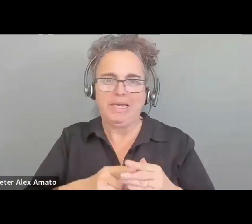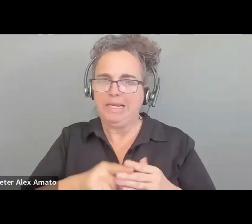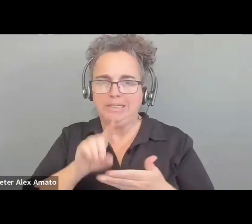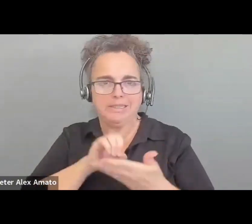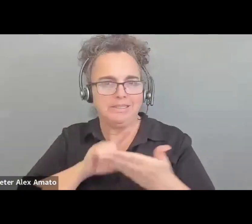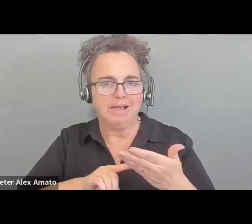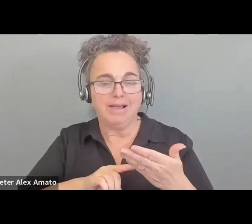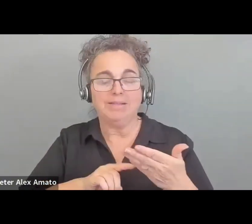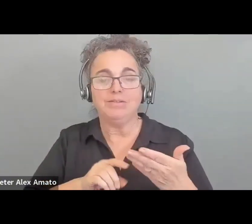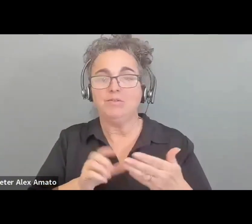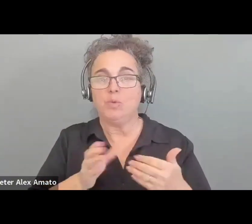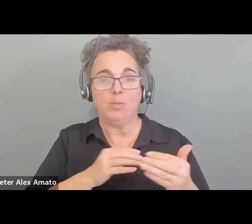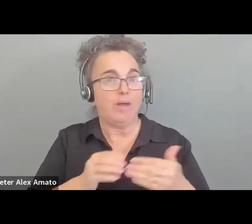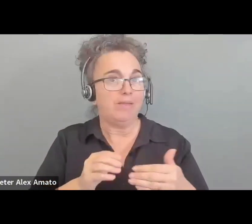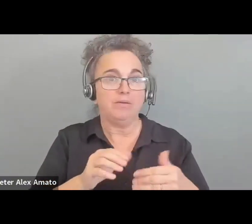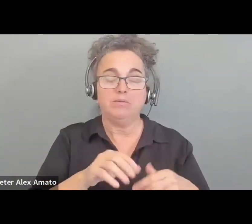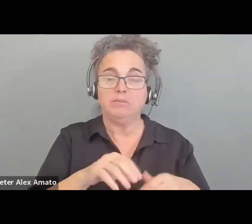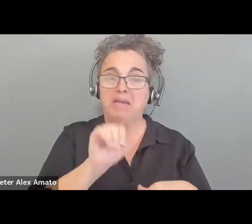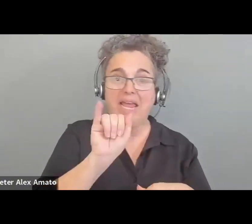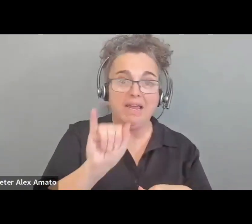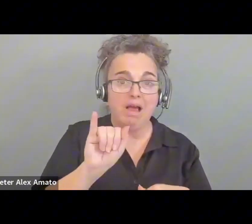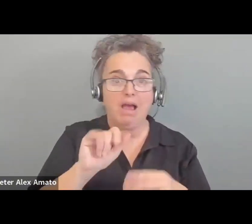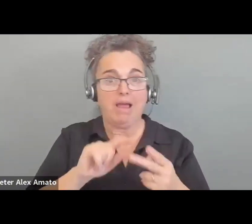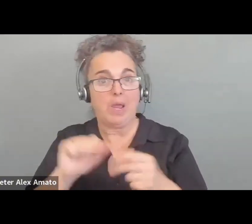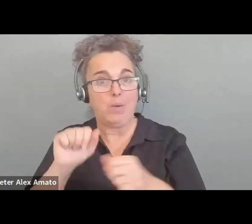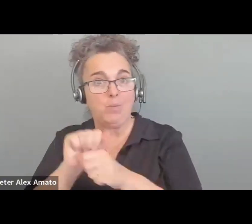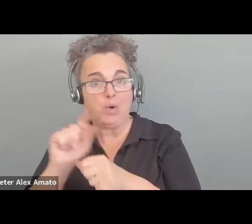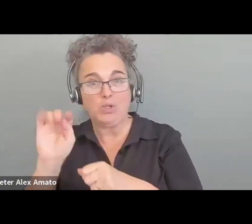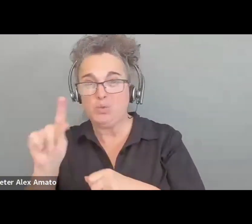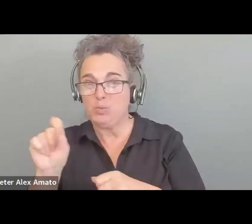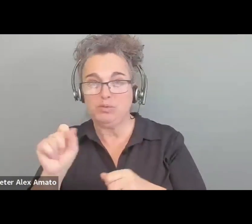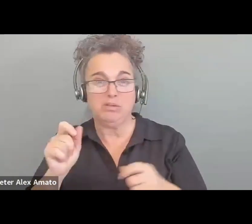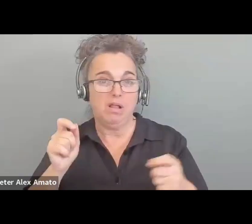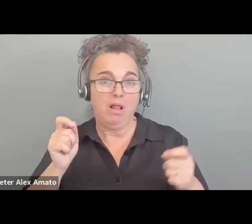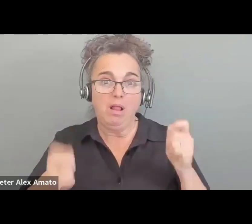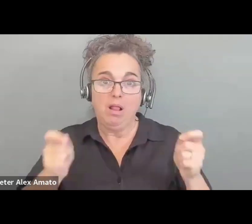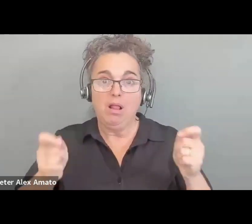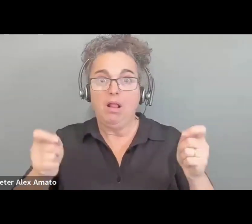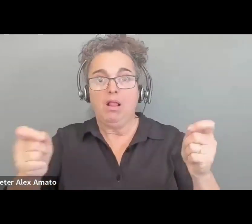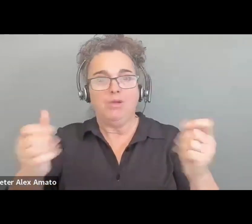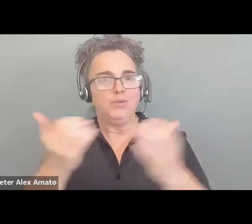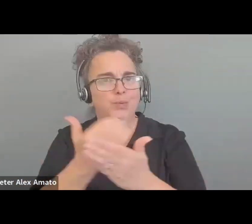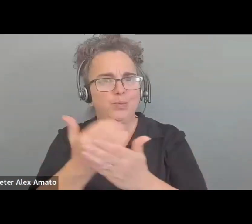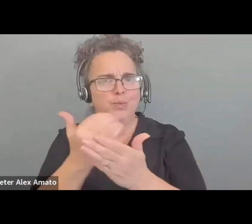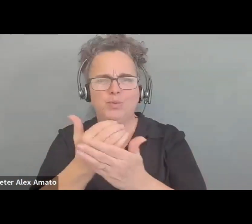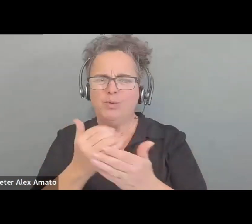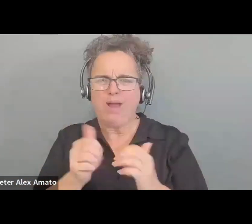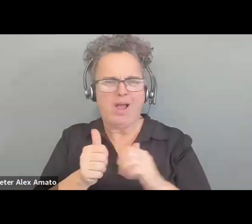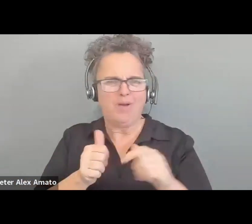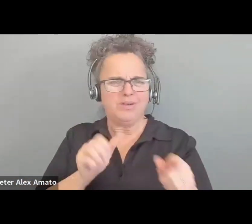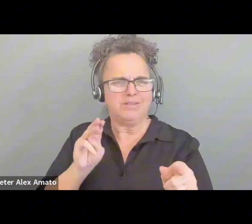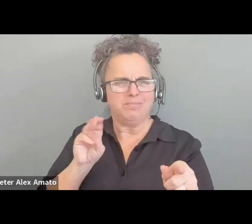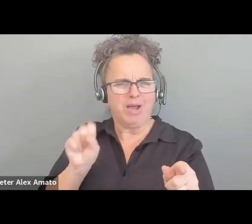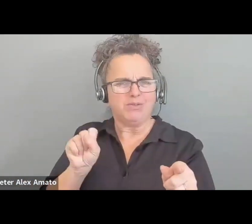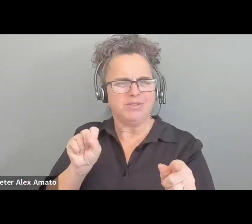and workflows evolving so quickly, how does Microsoft approach continuous learning for product designers?